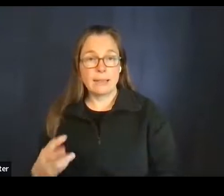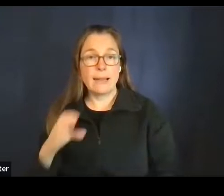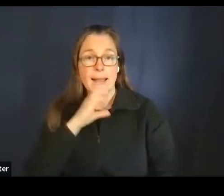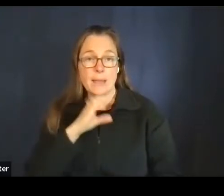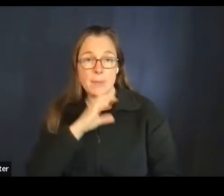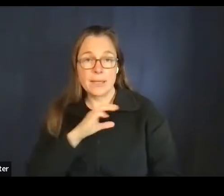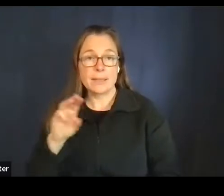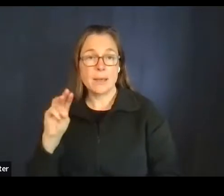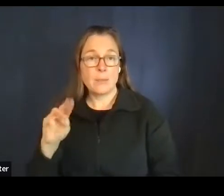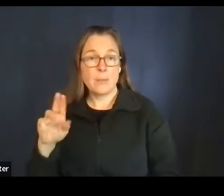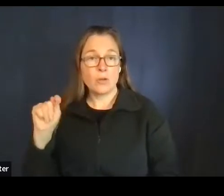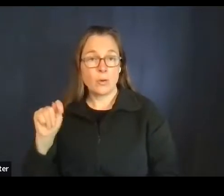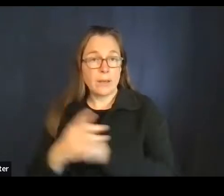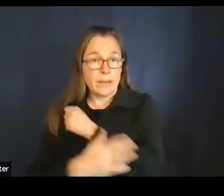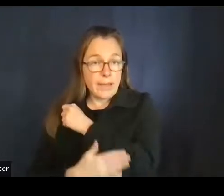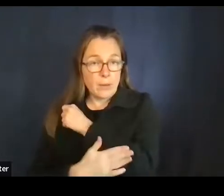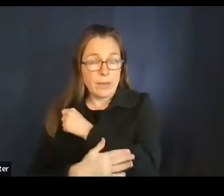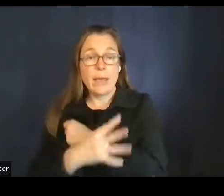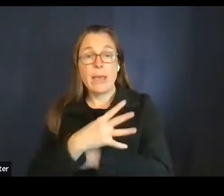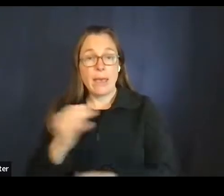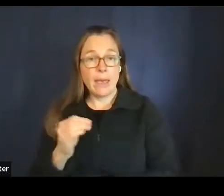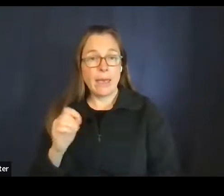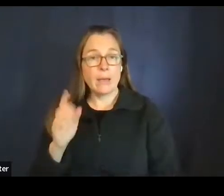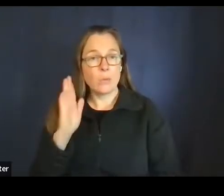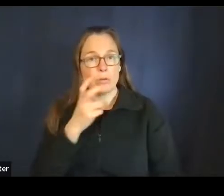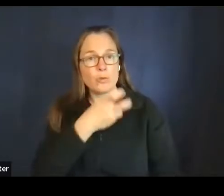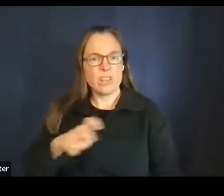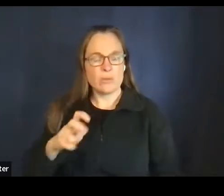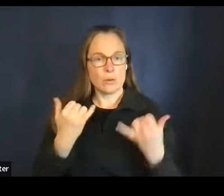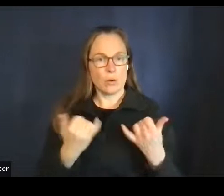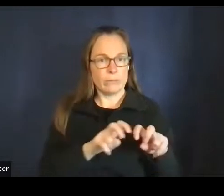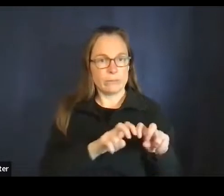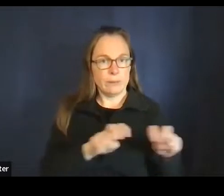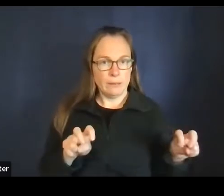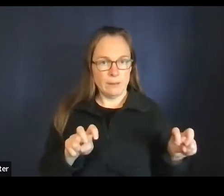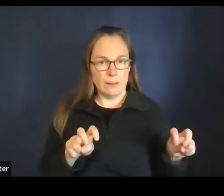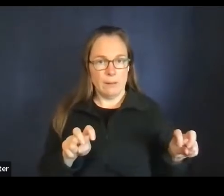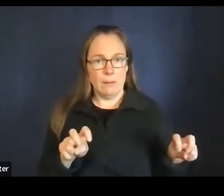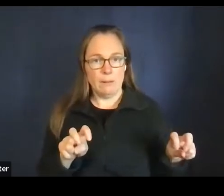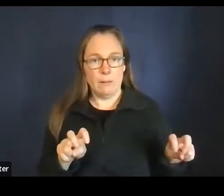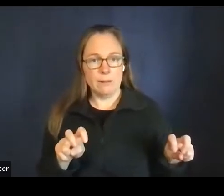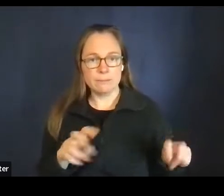and then there is the actual transition of our of our current council. And then the systems improvement.